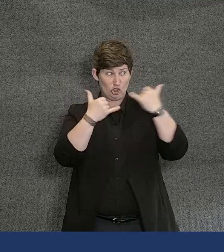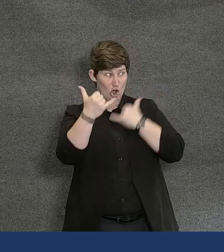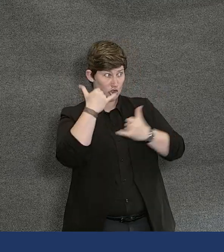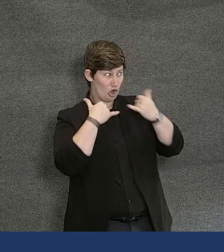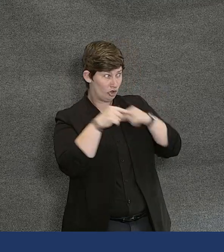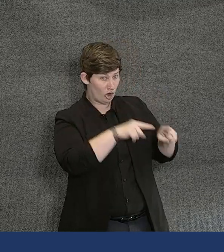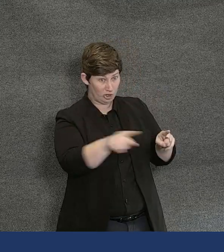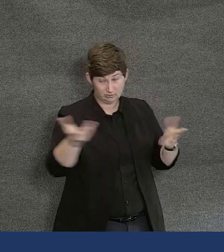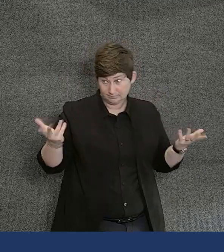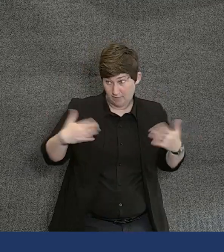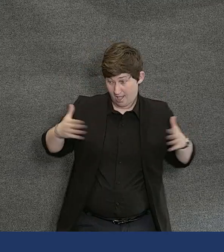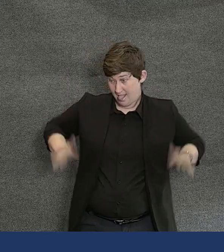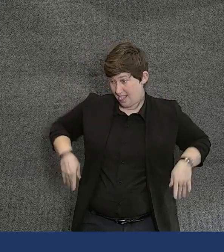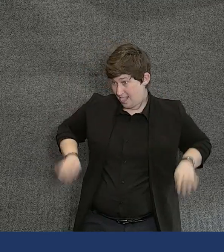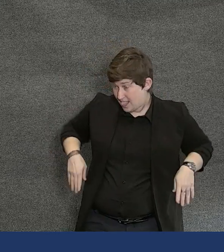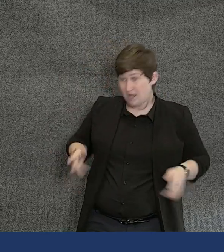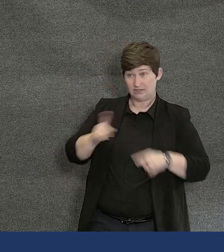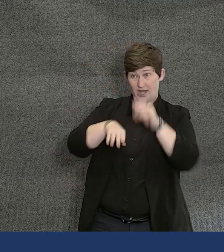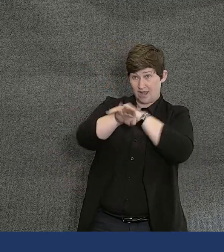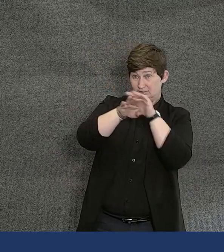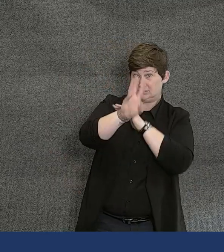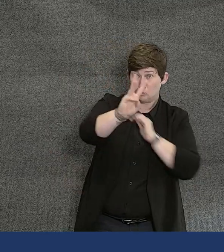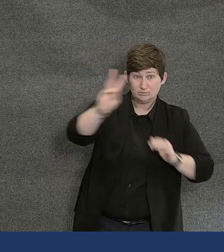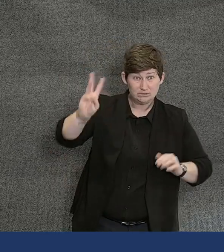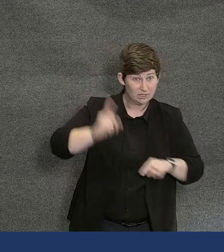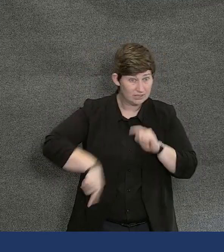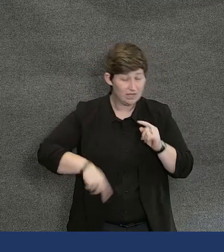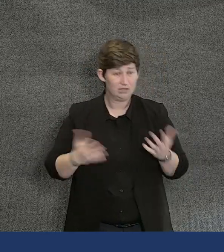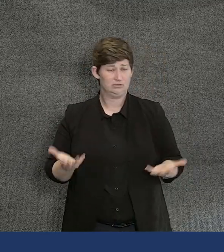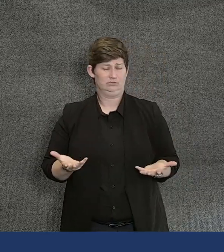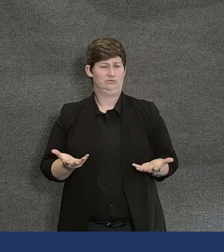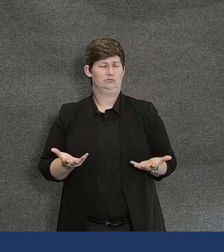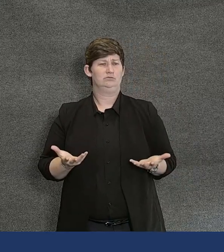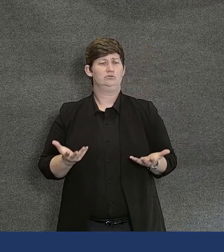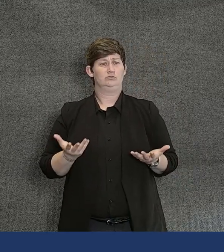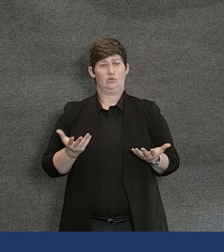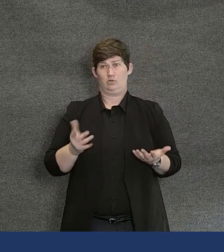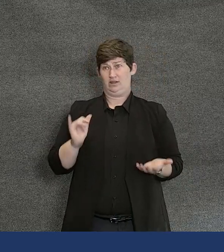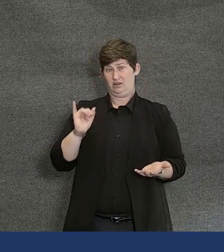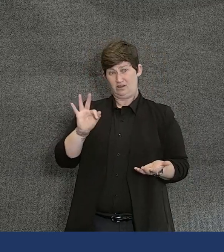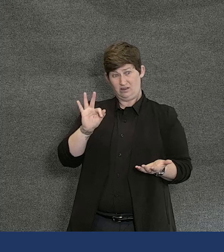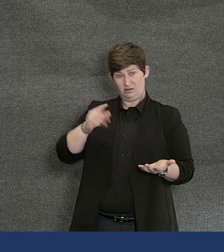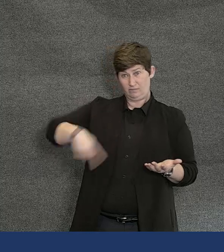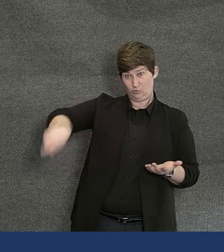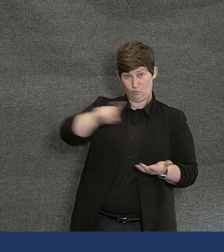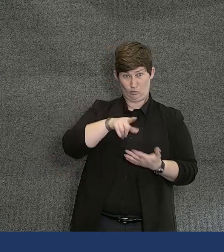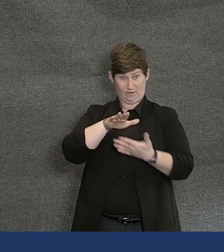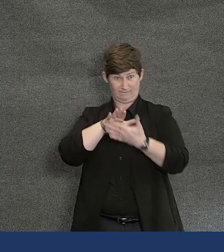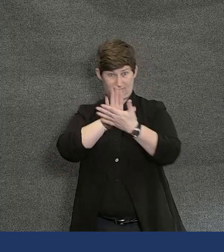I need you to let me know if you encounter this because I will go right back to court